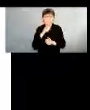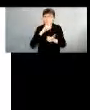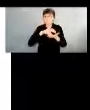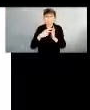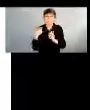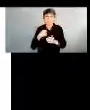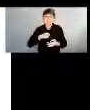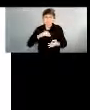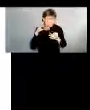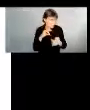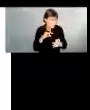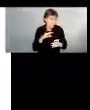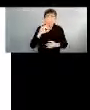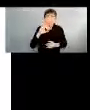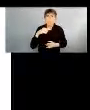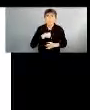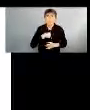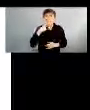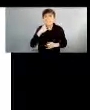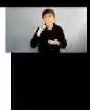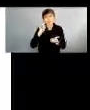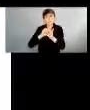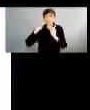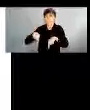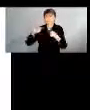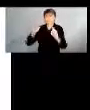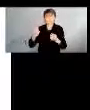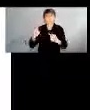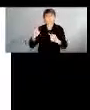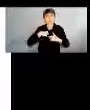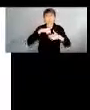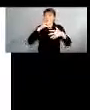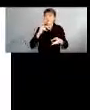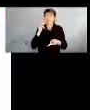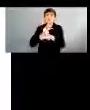it’s always been done that way, or about maintaining the status quo. It’s about asking